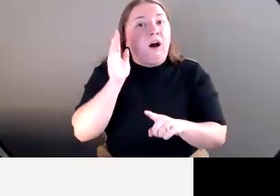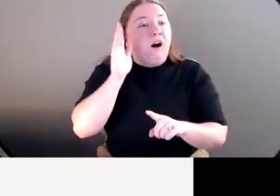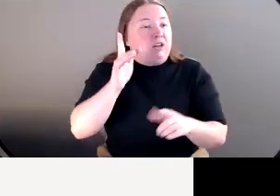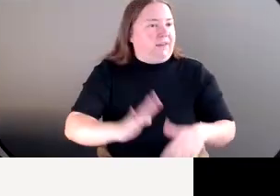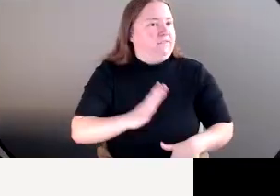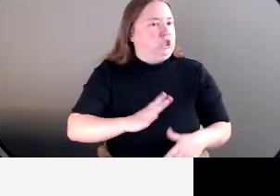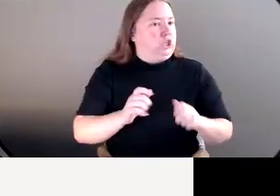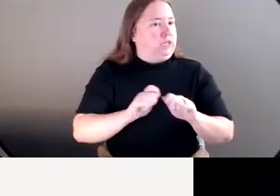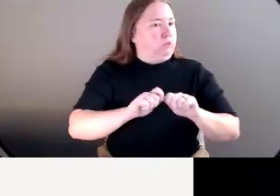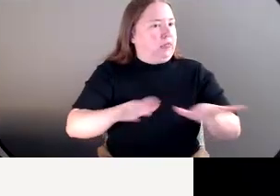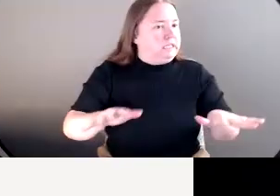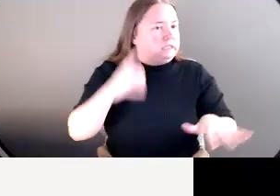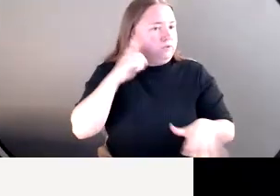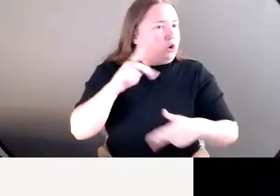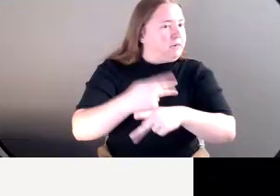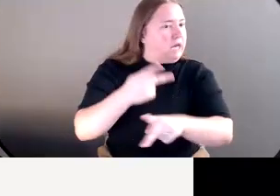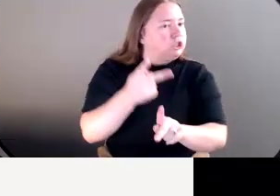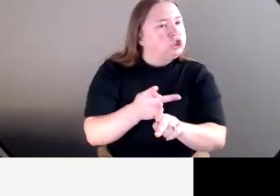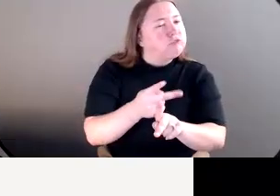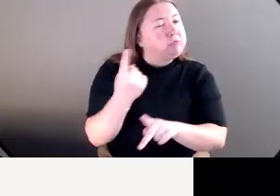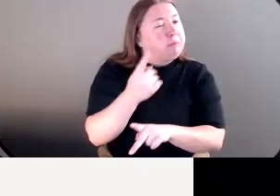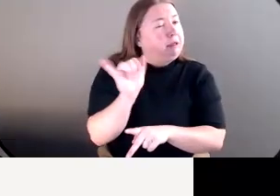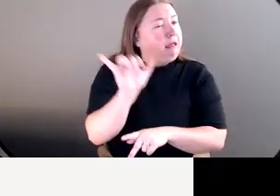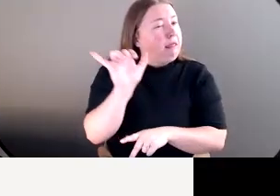into production that something like that would be available.